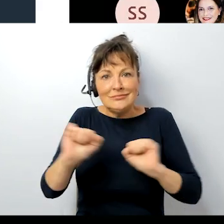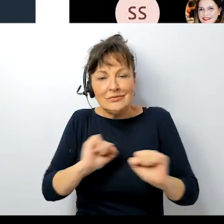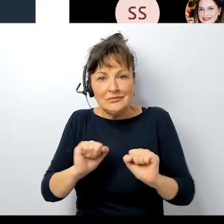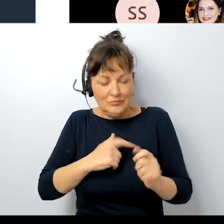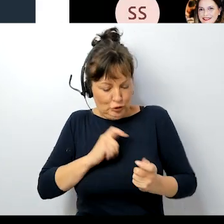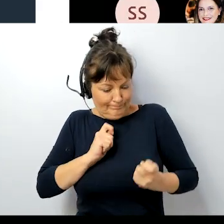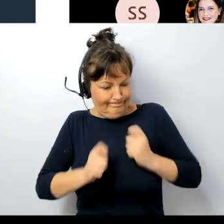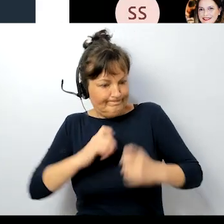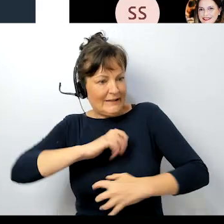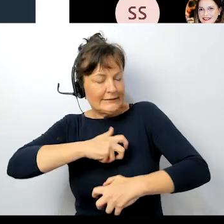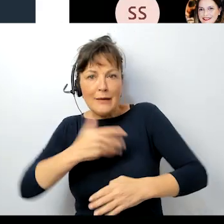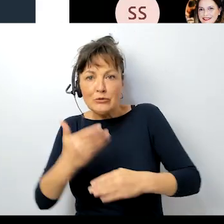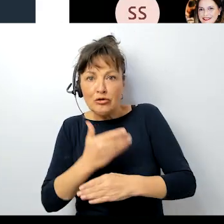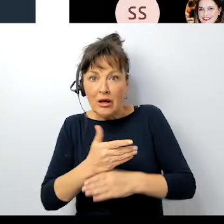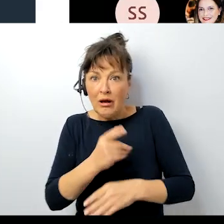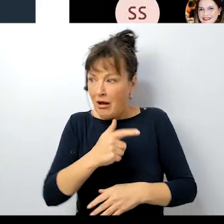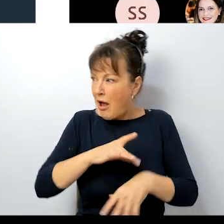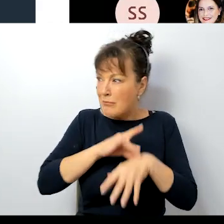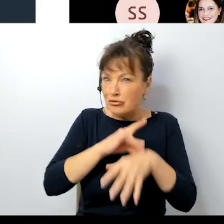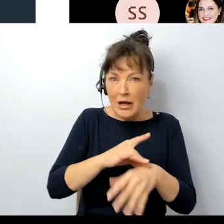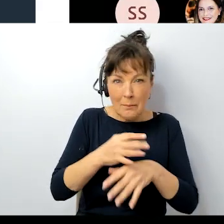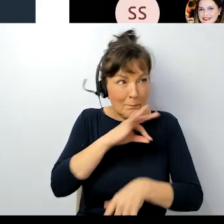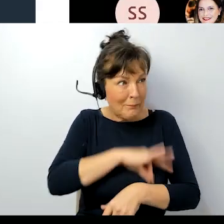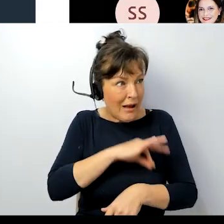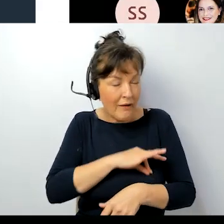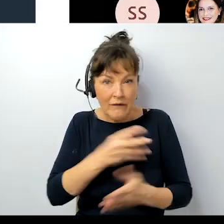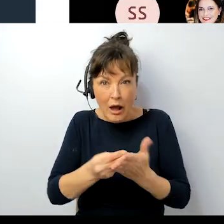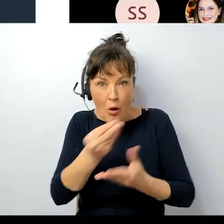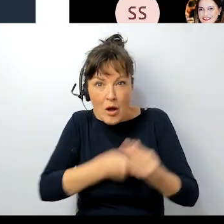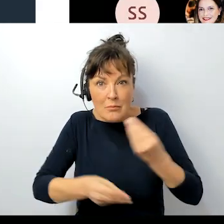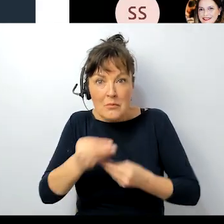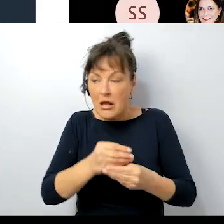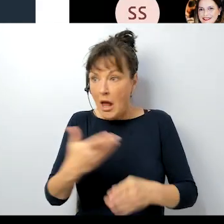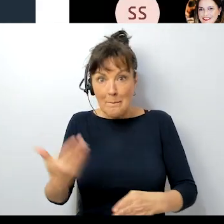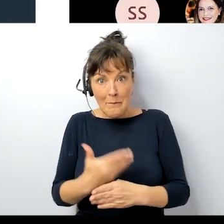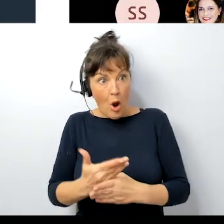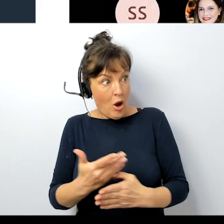to adapt to change throughout their careers. Apprenticeships also benefit employers in